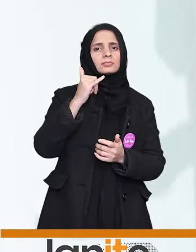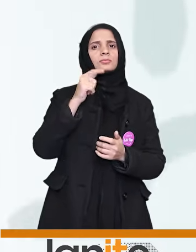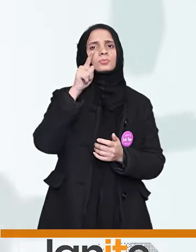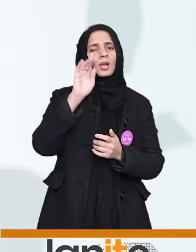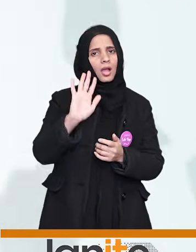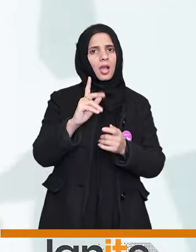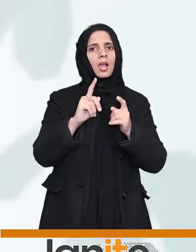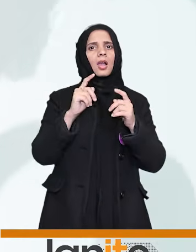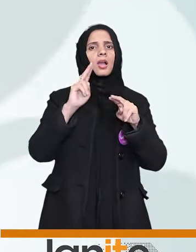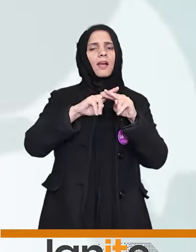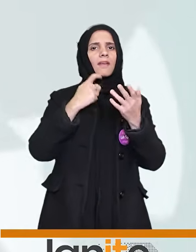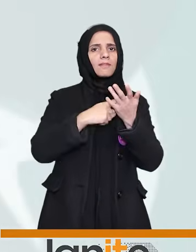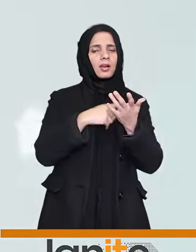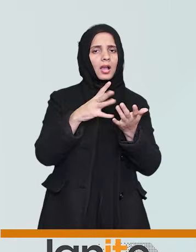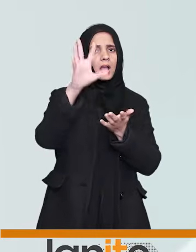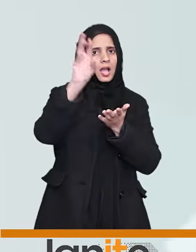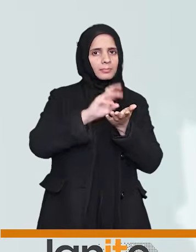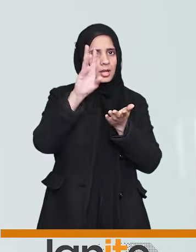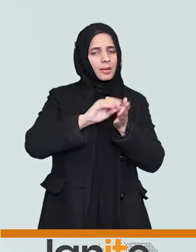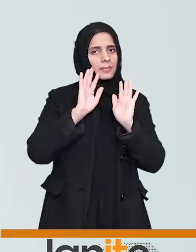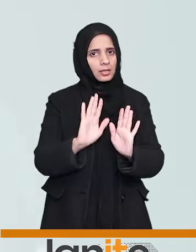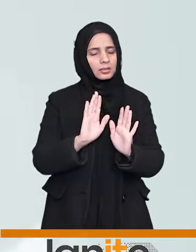then Freelancer provides you an app feature.